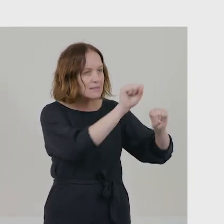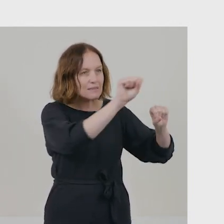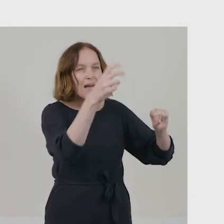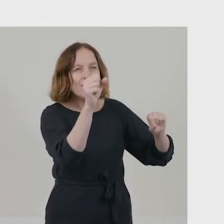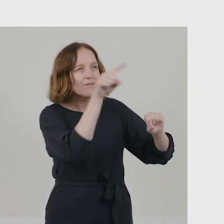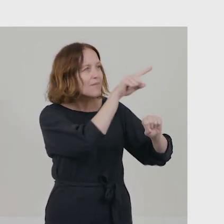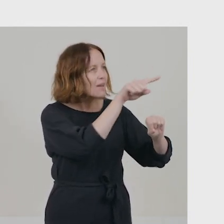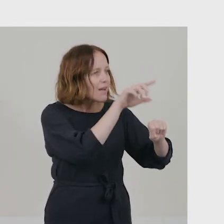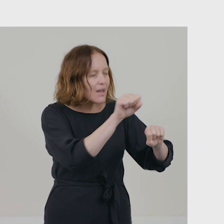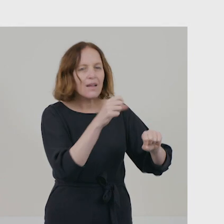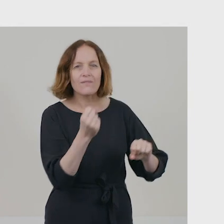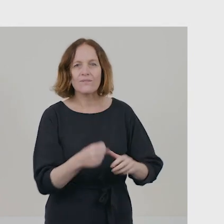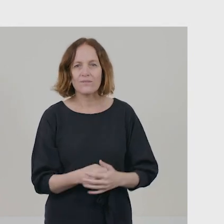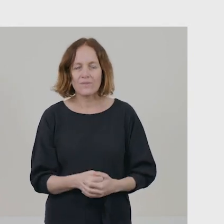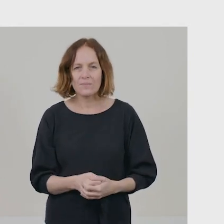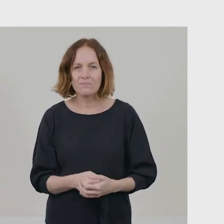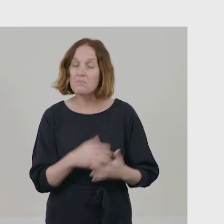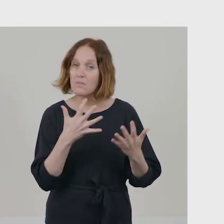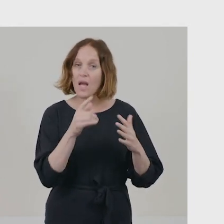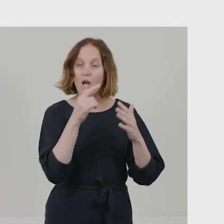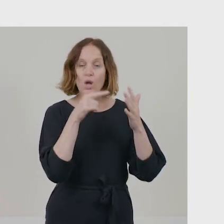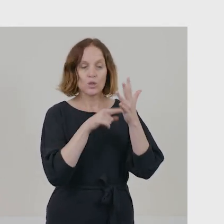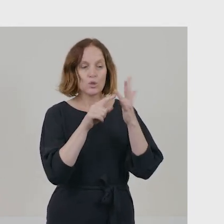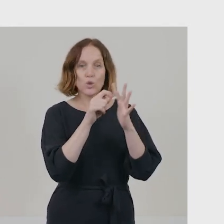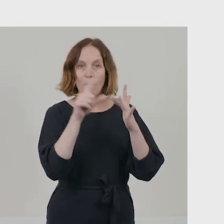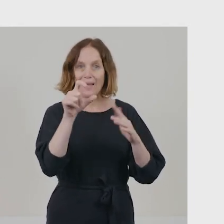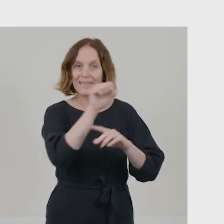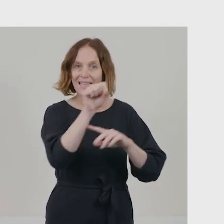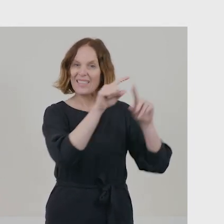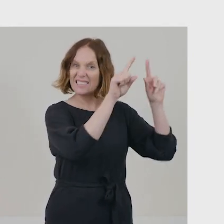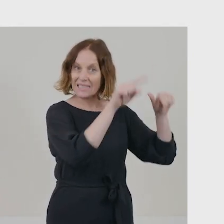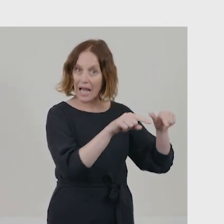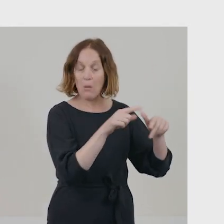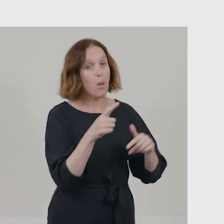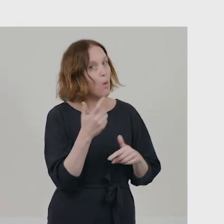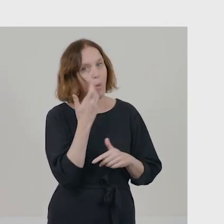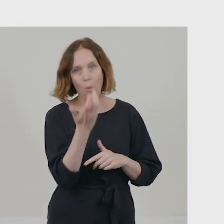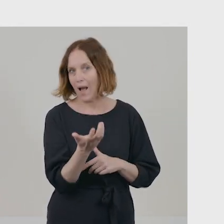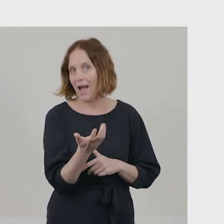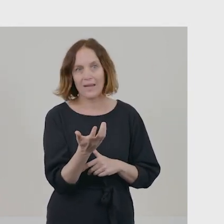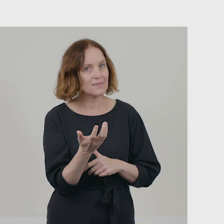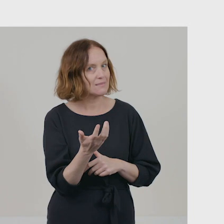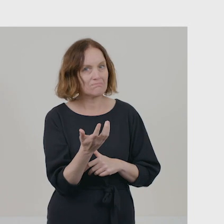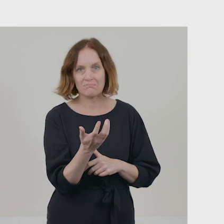Normally, we'd expect to see the topic sentence at the start of the paragraph. But this not always the case.